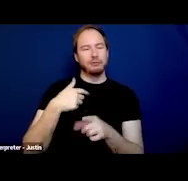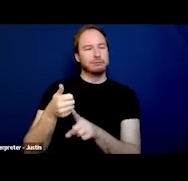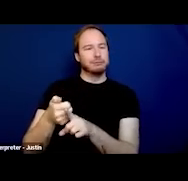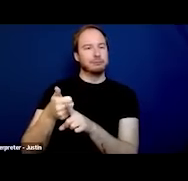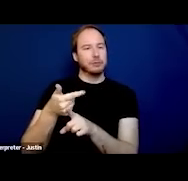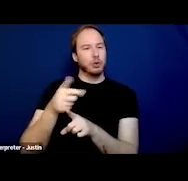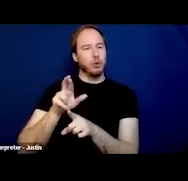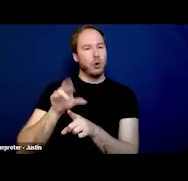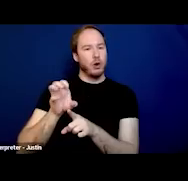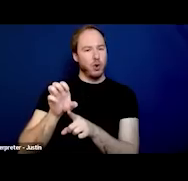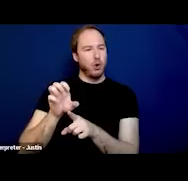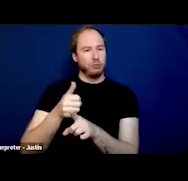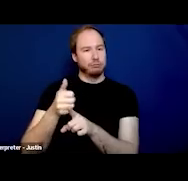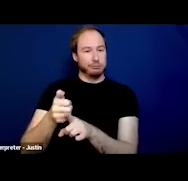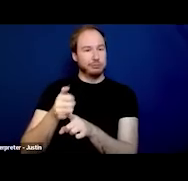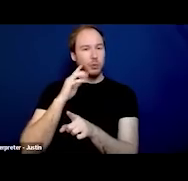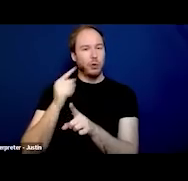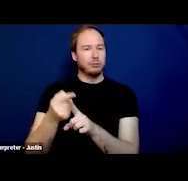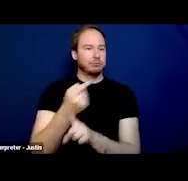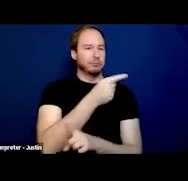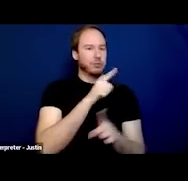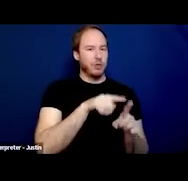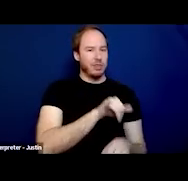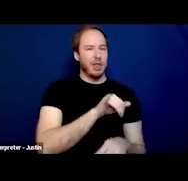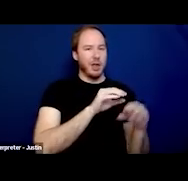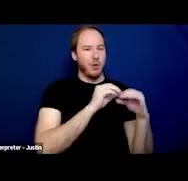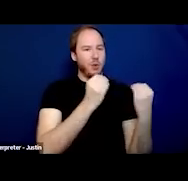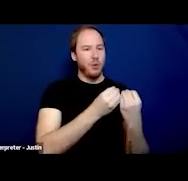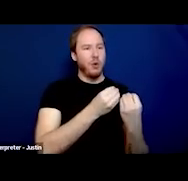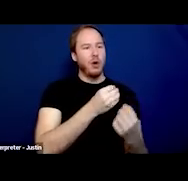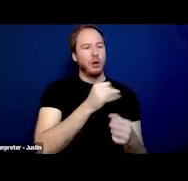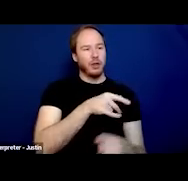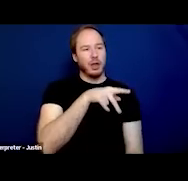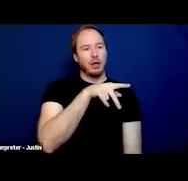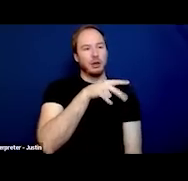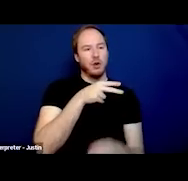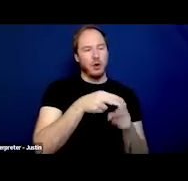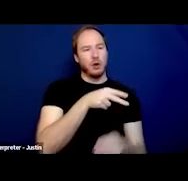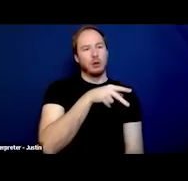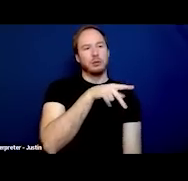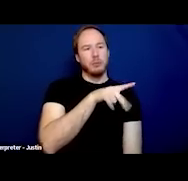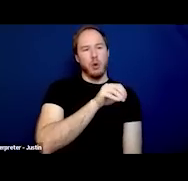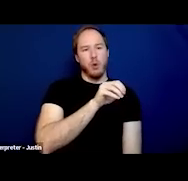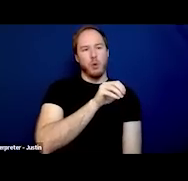it takes you to the organization POAH and their toolkit for trauma informed housing.